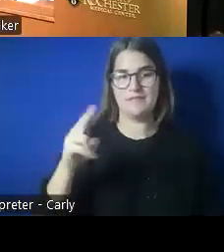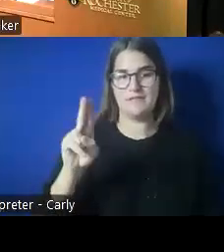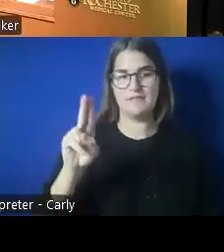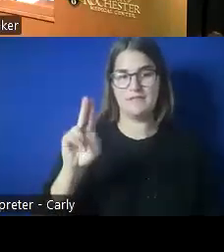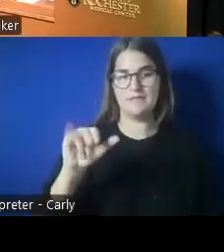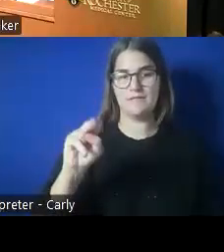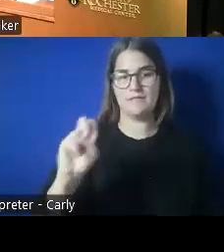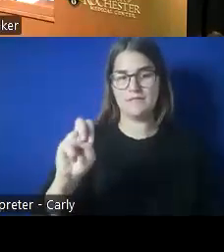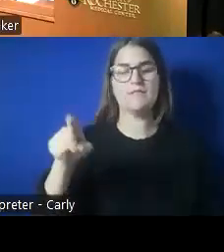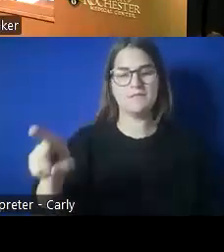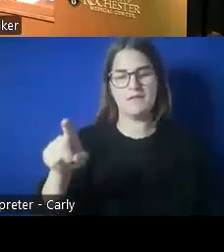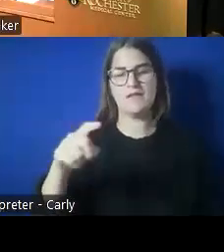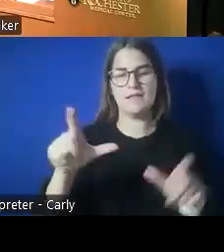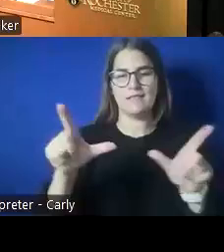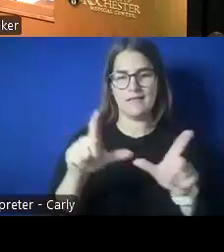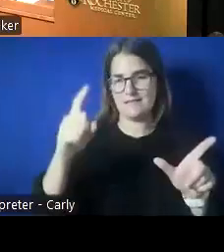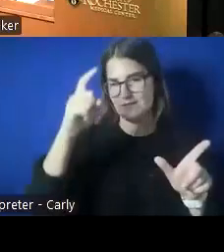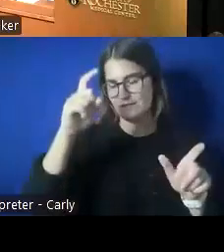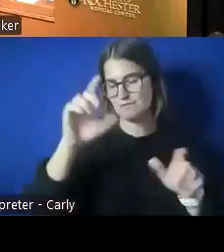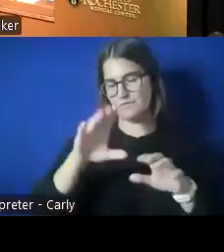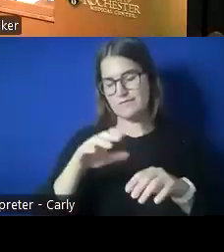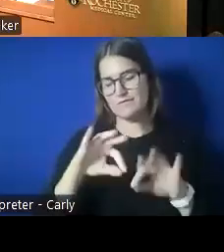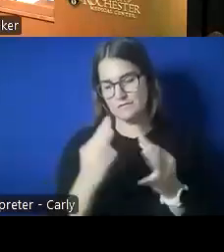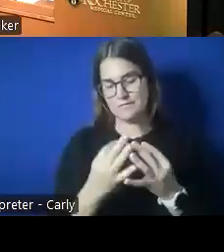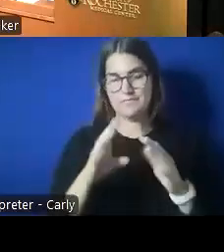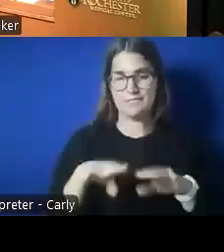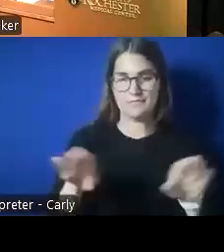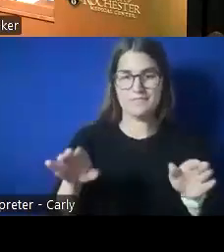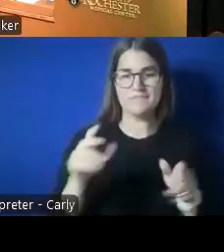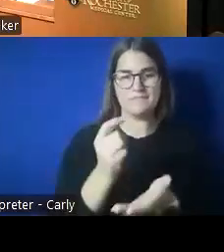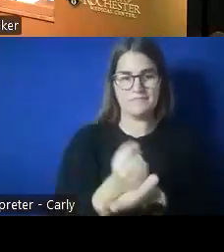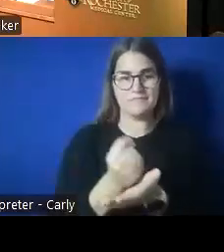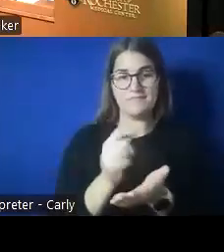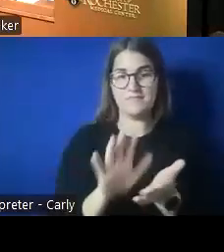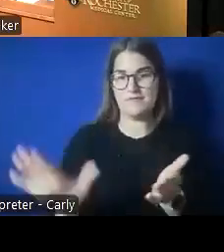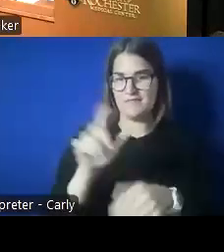family therapist working at heel since 2017 so right around when it started um she trained in